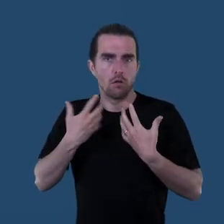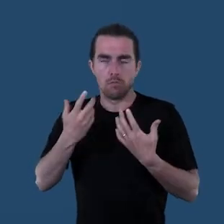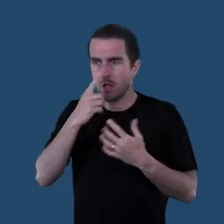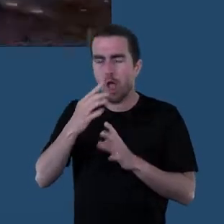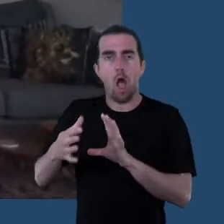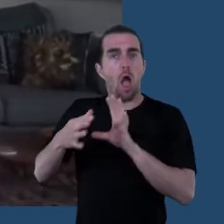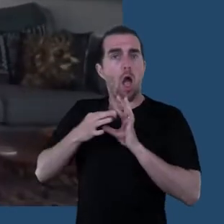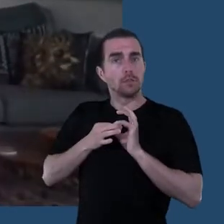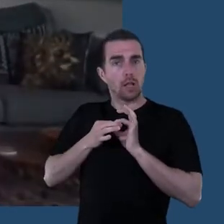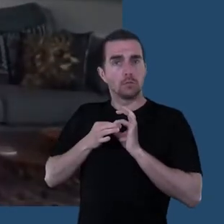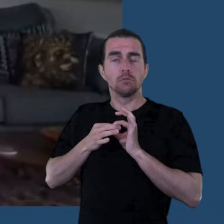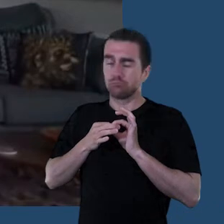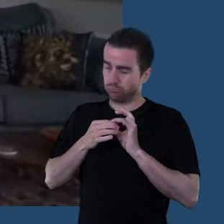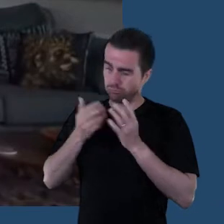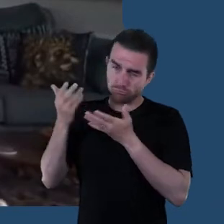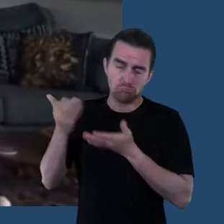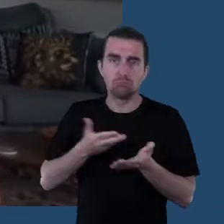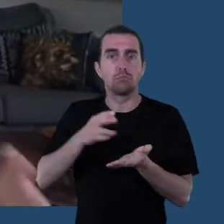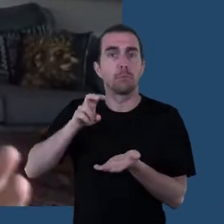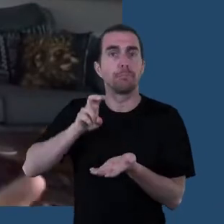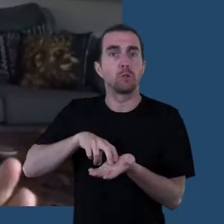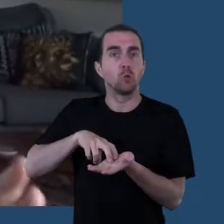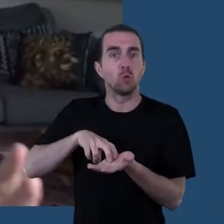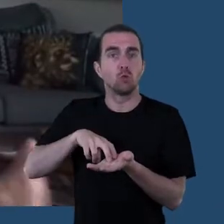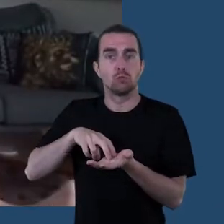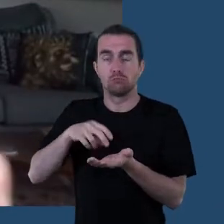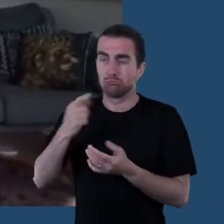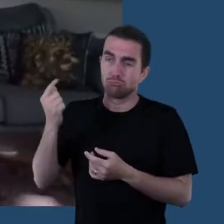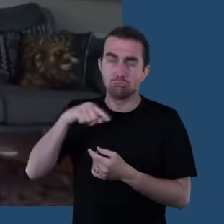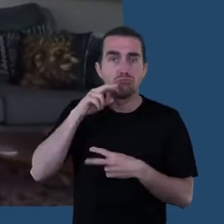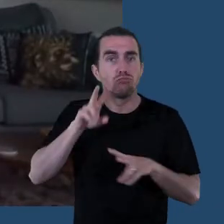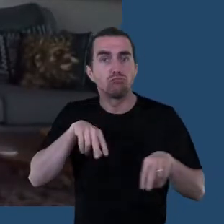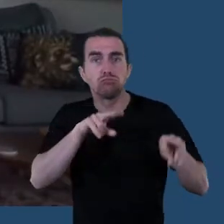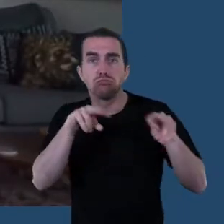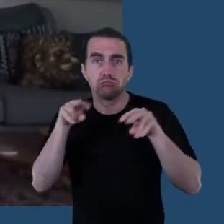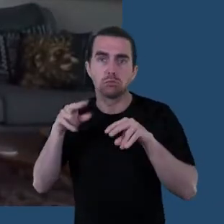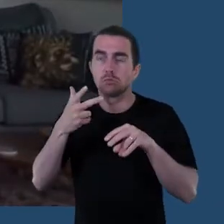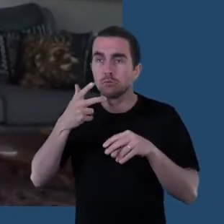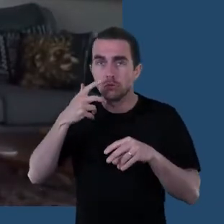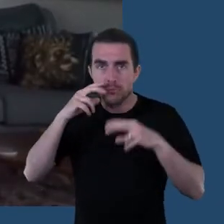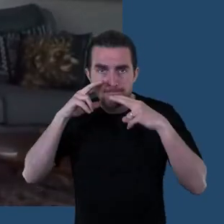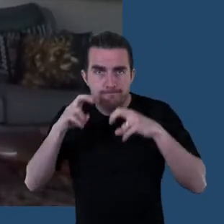they contact us and they make an appointment to spend time working with us in the collections at the museum.